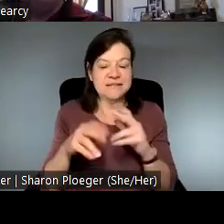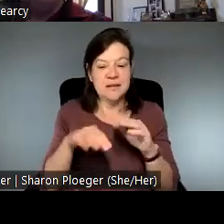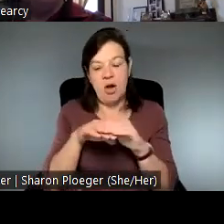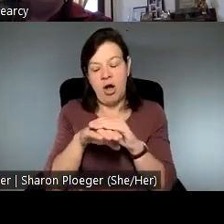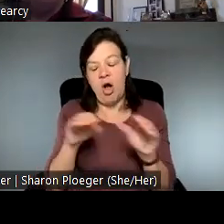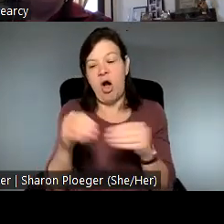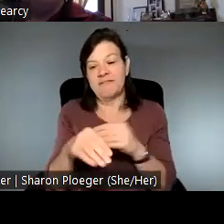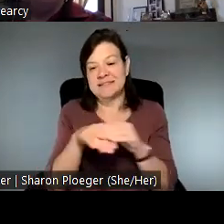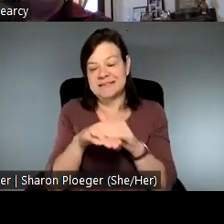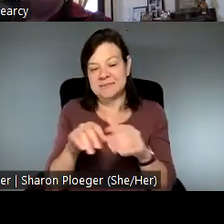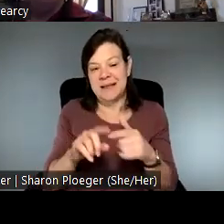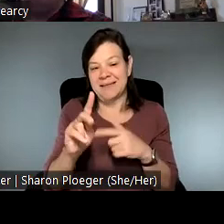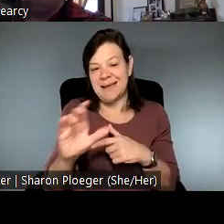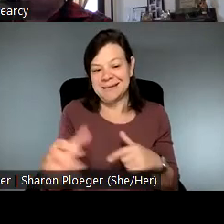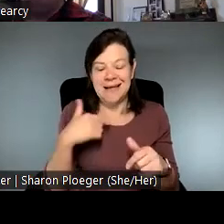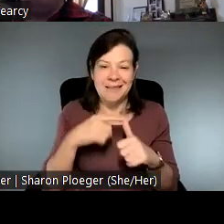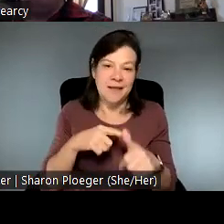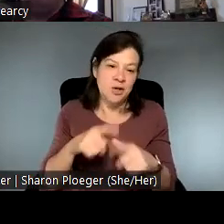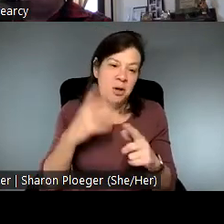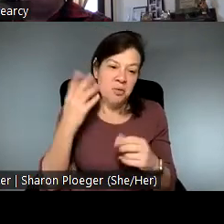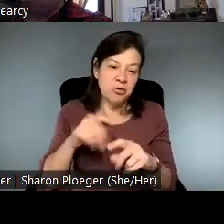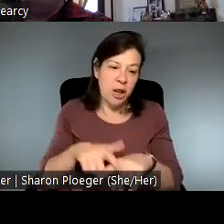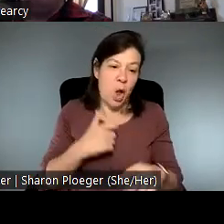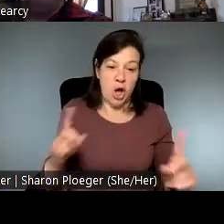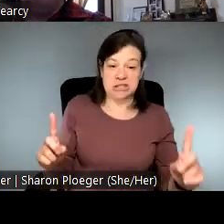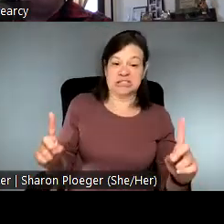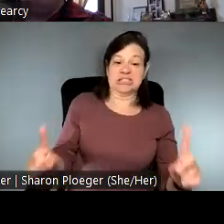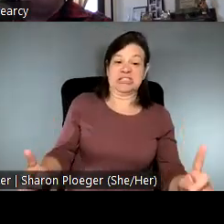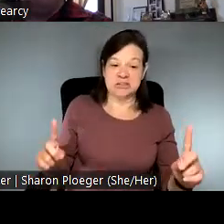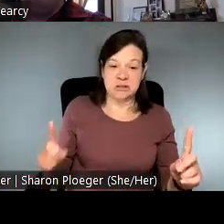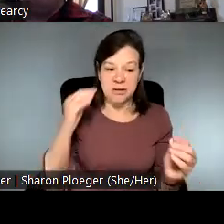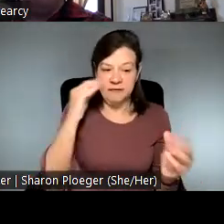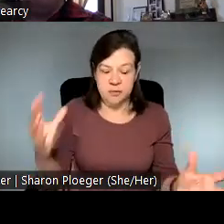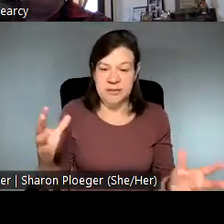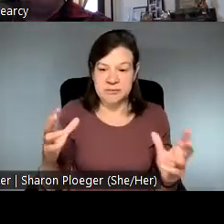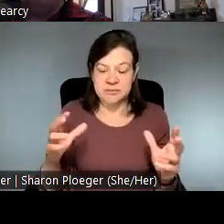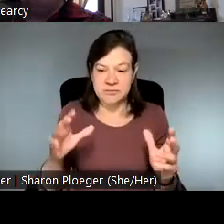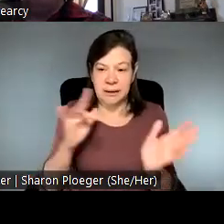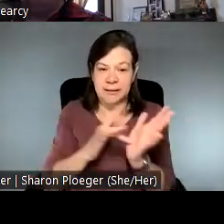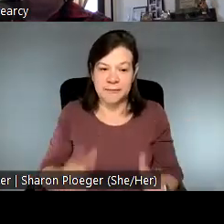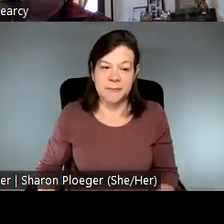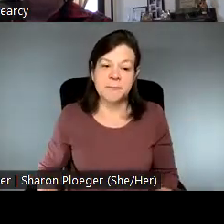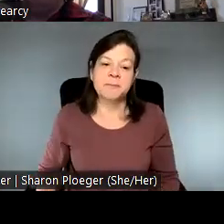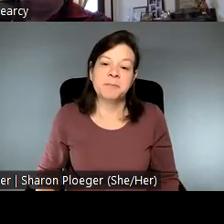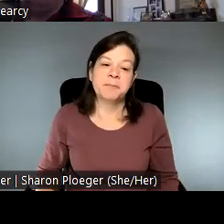And then we've got a pretty long amount of information. So one is just, I think the heading from the website,